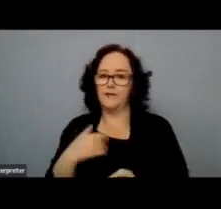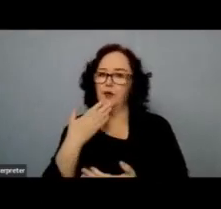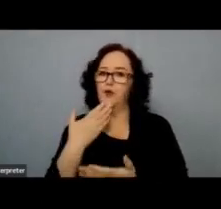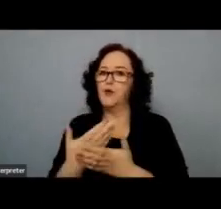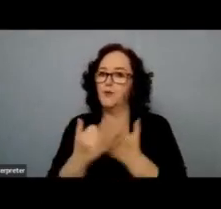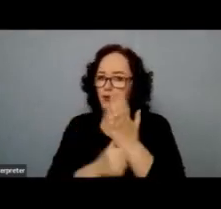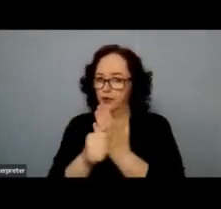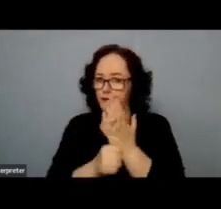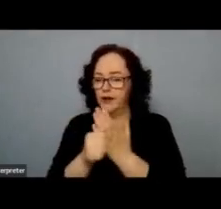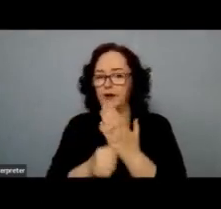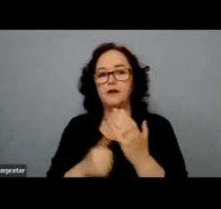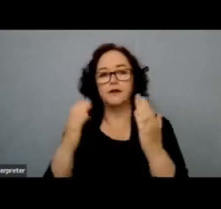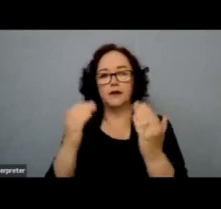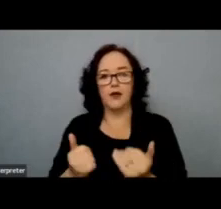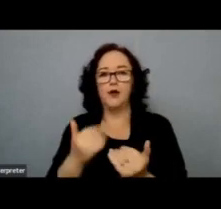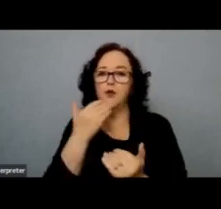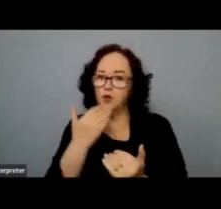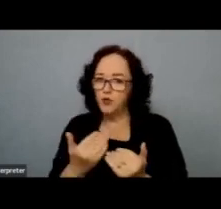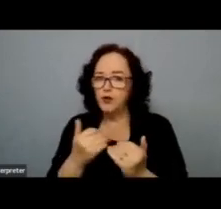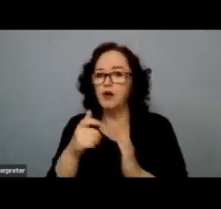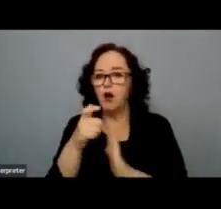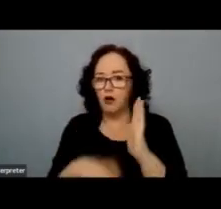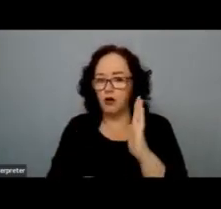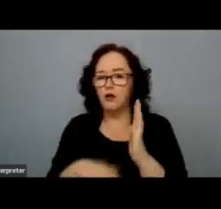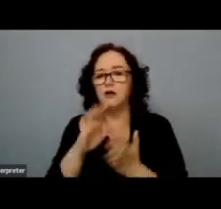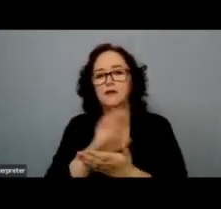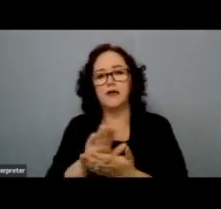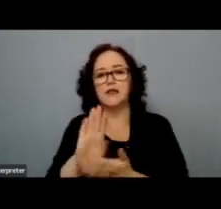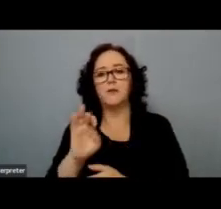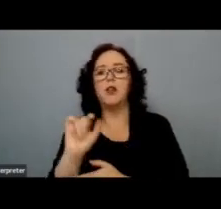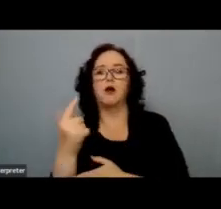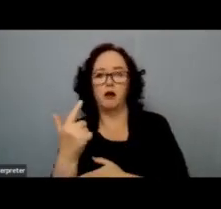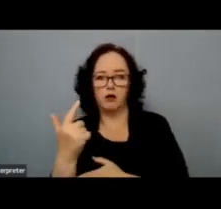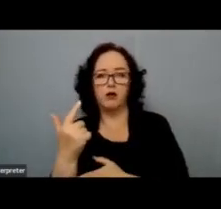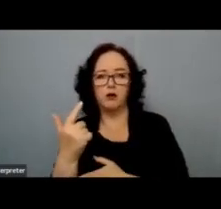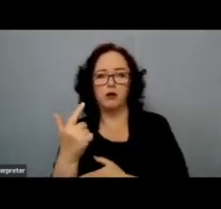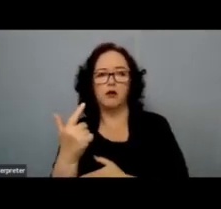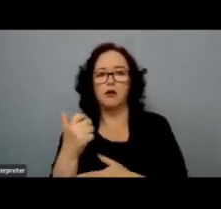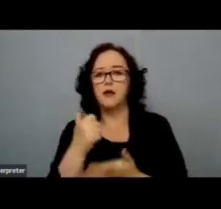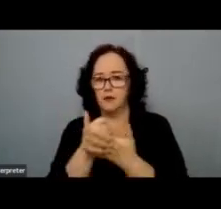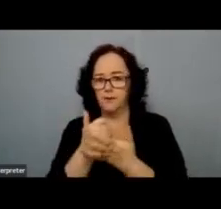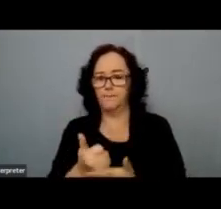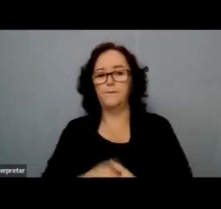and there's a nice blog in there so you can help with that. Supporting the child. Next